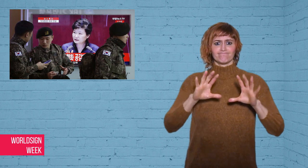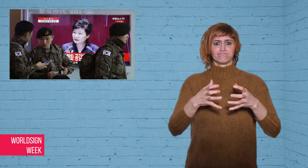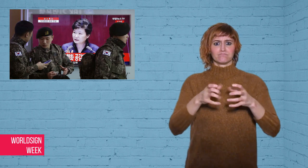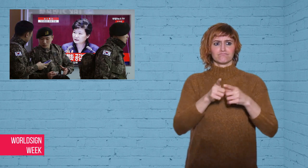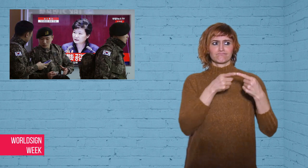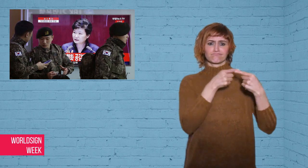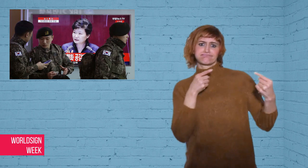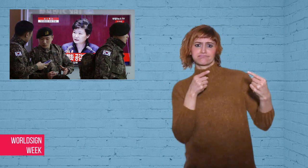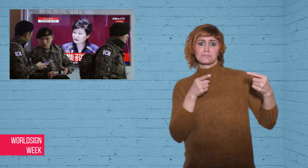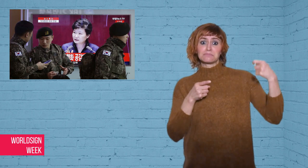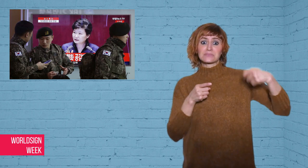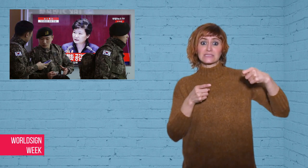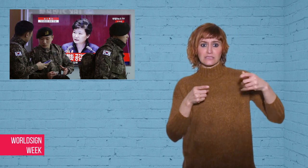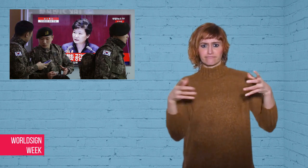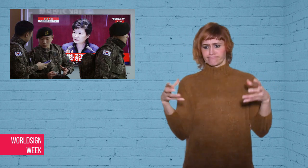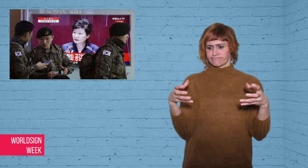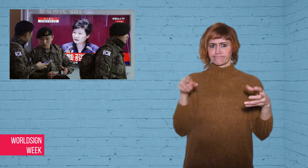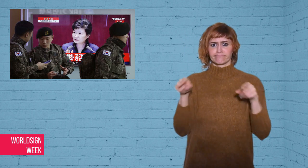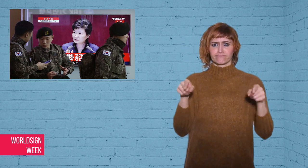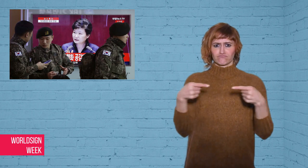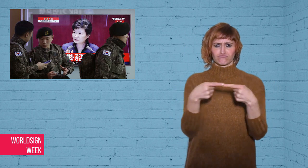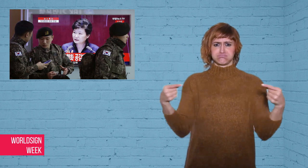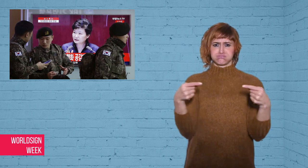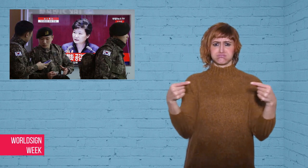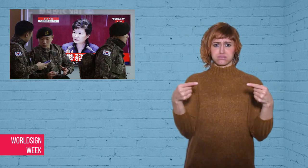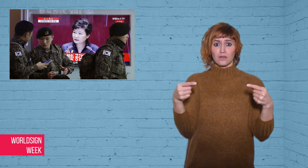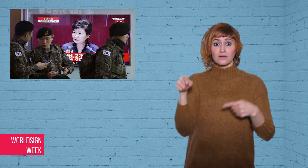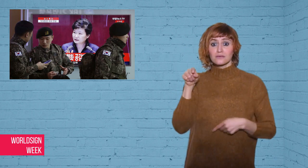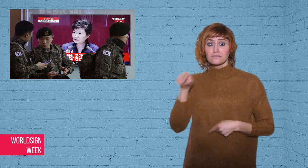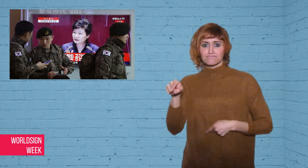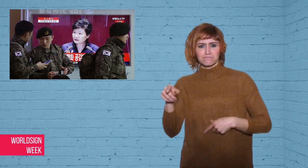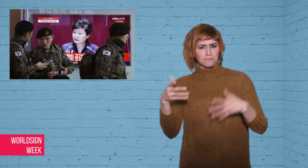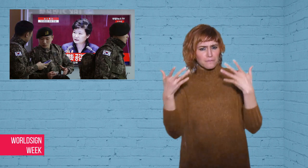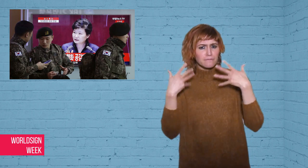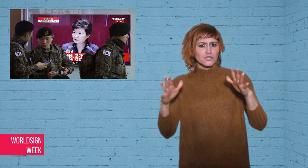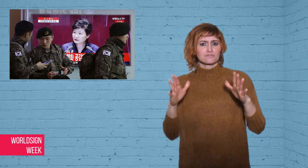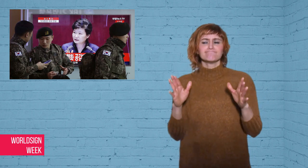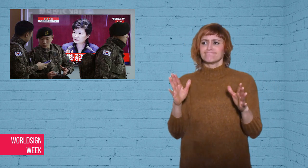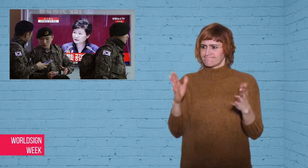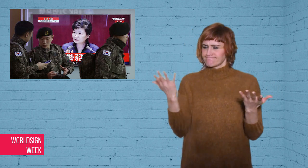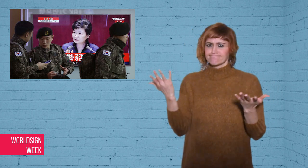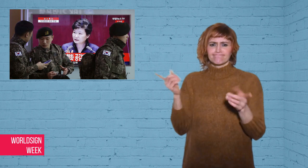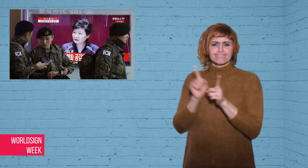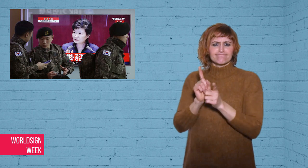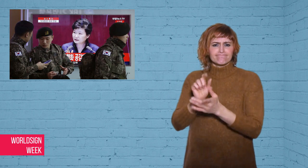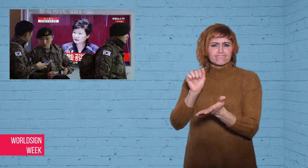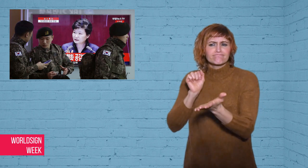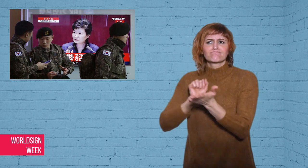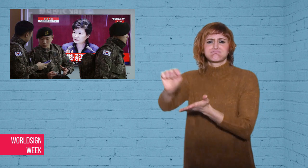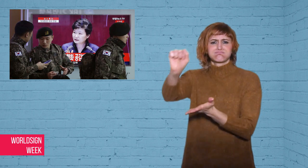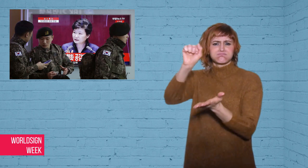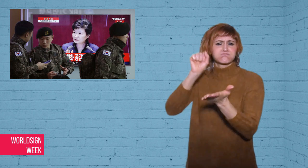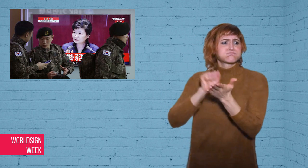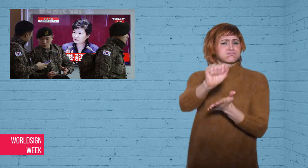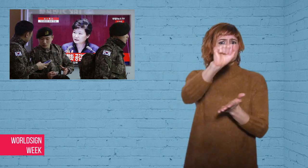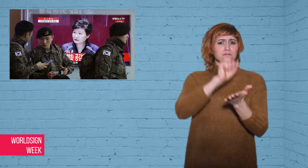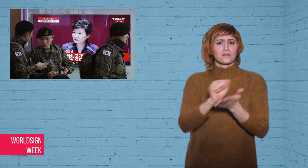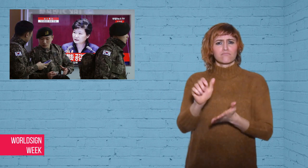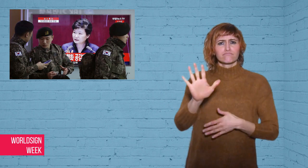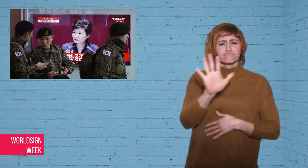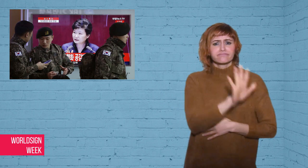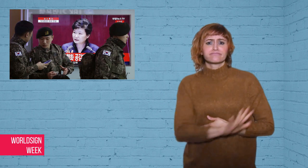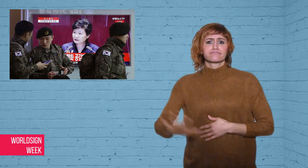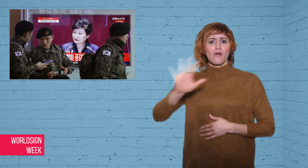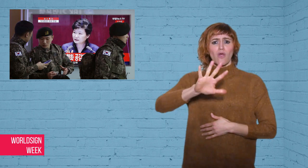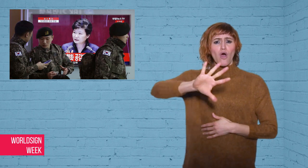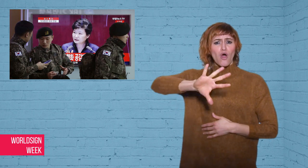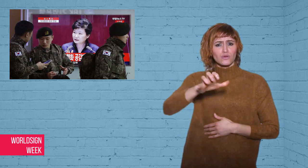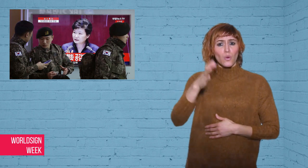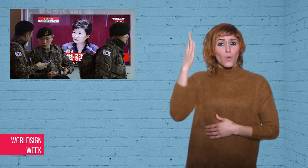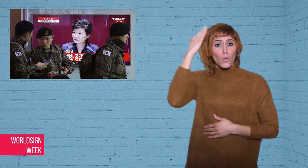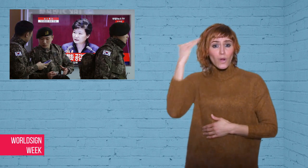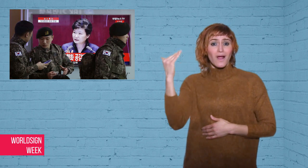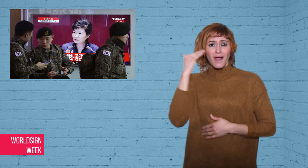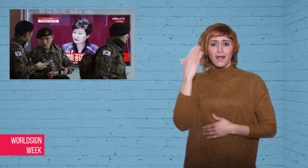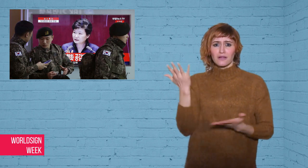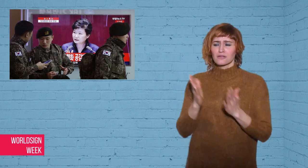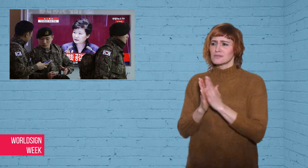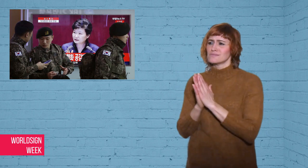one of her political opponents has launched